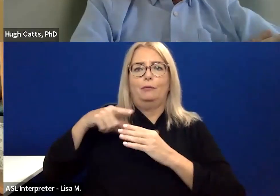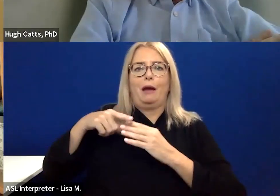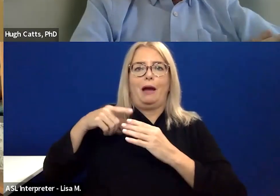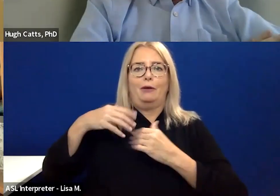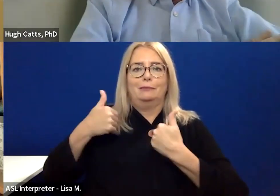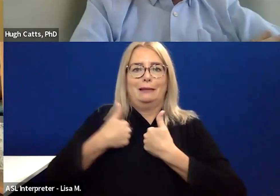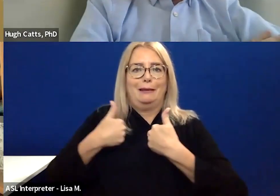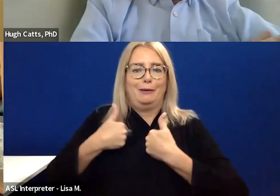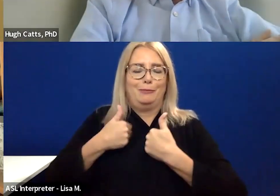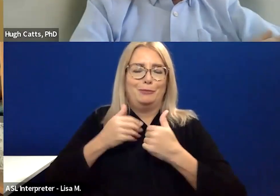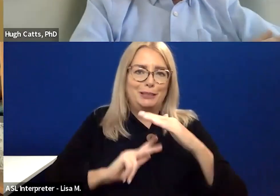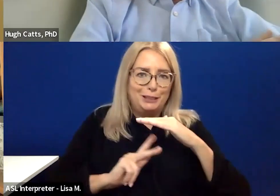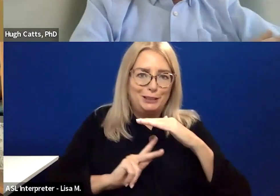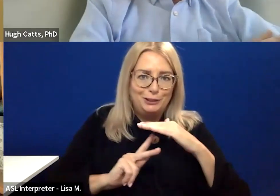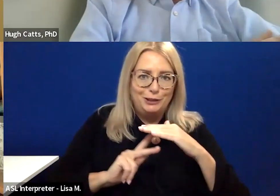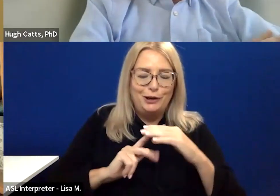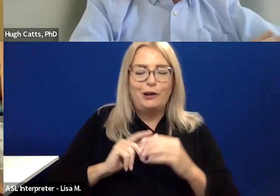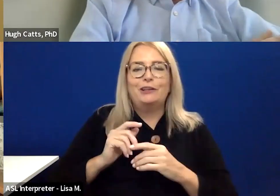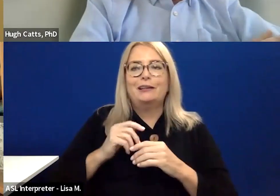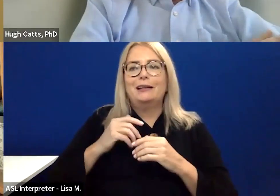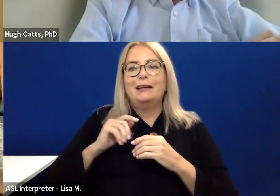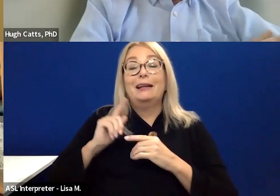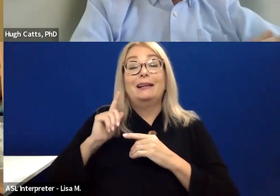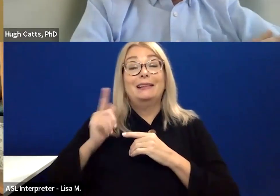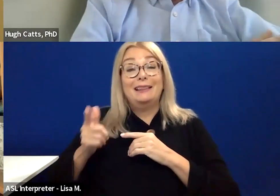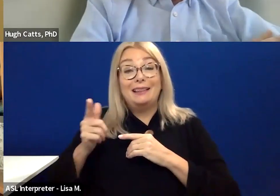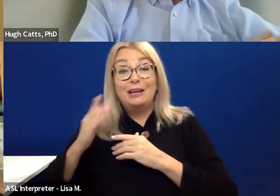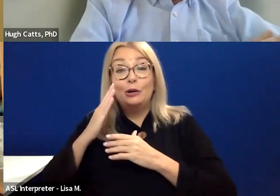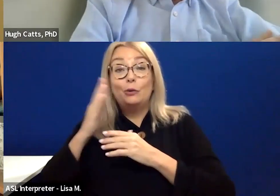and thinking about that in a more sophisticated way when they're looking at endangered animals in